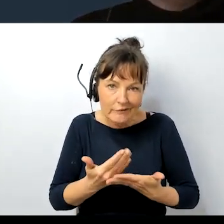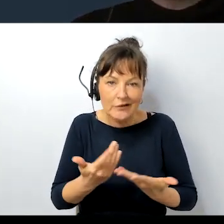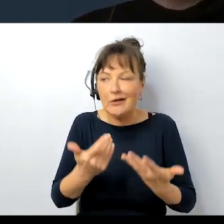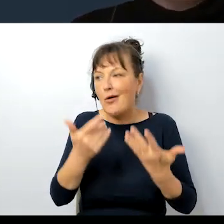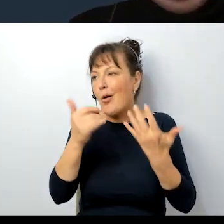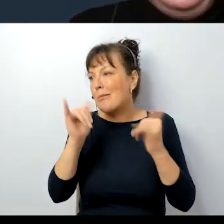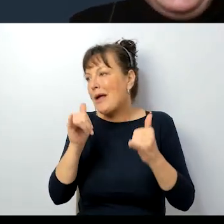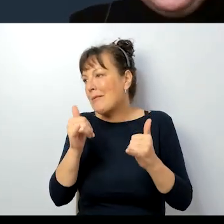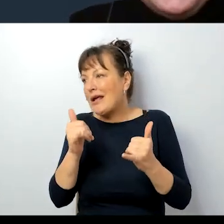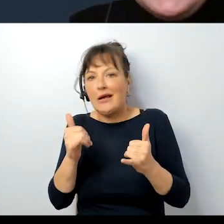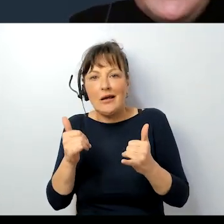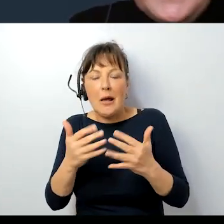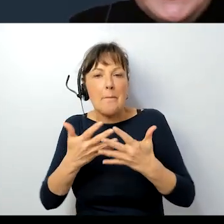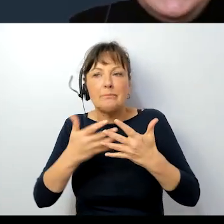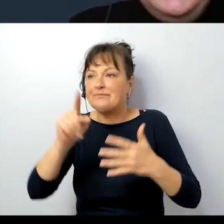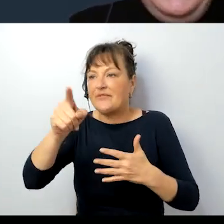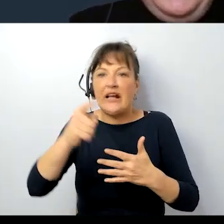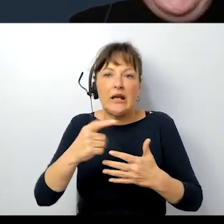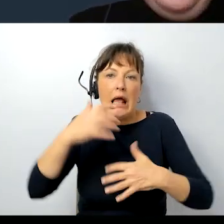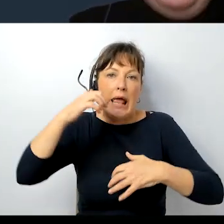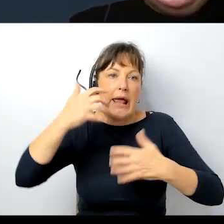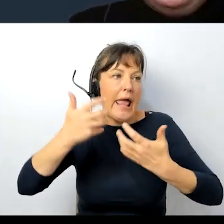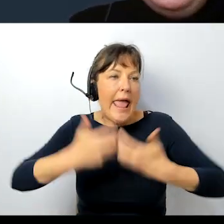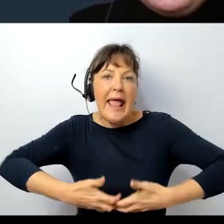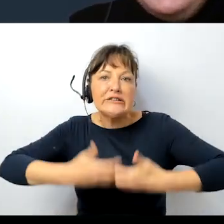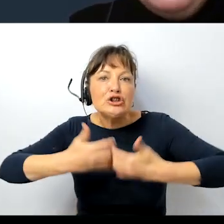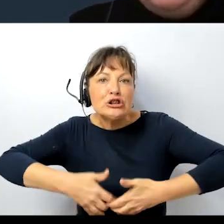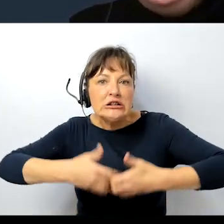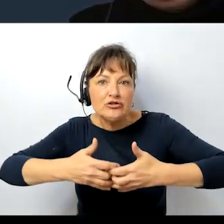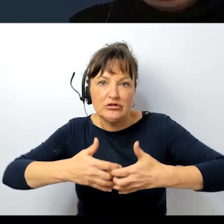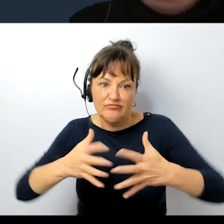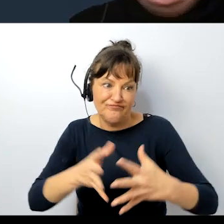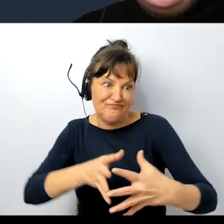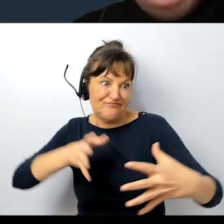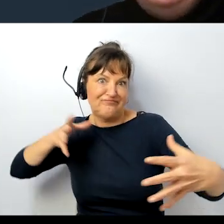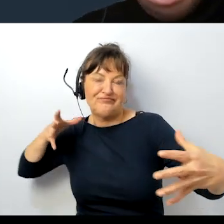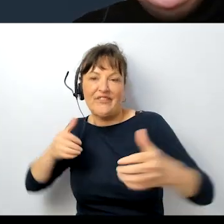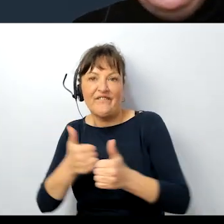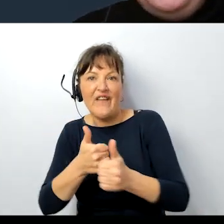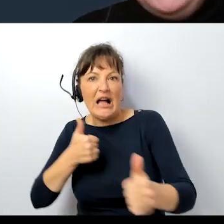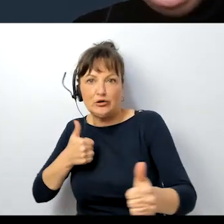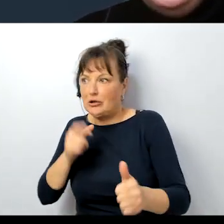usually because of health and safety requirements that for example been on a shop floor and a big